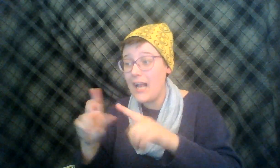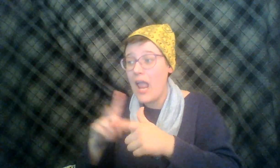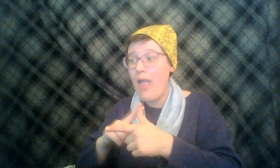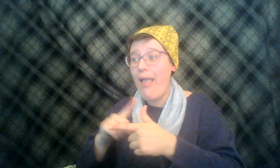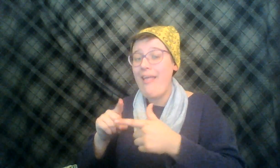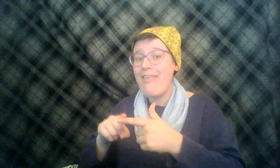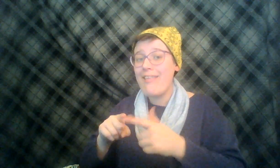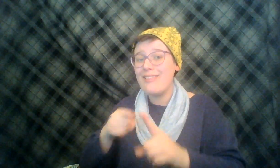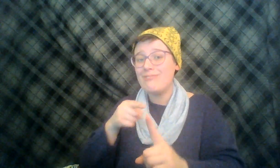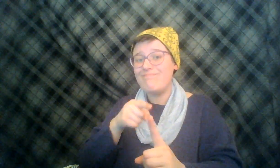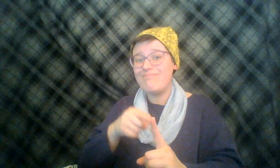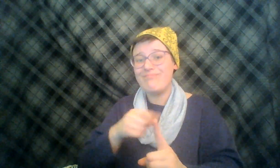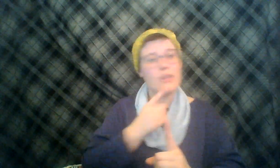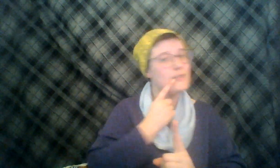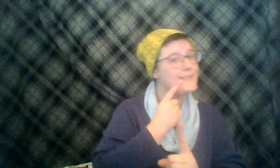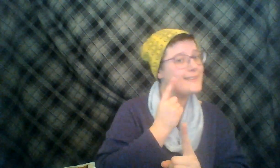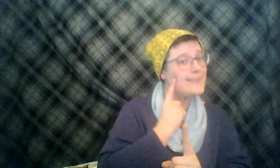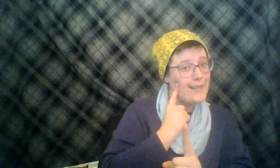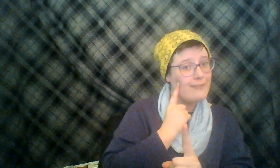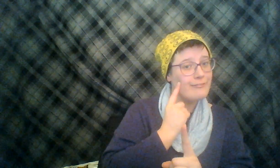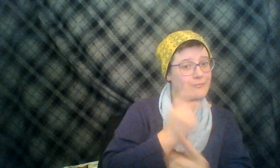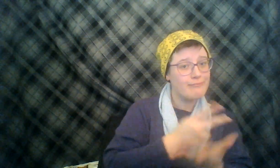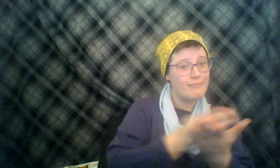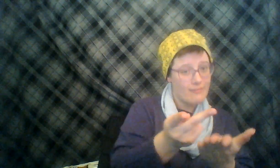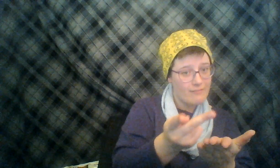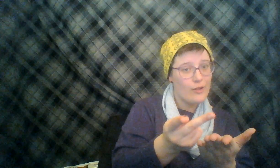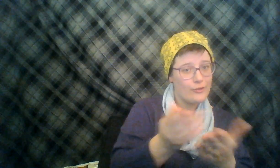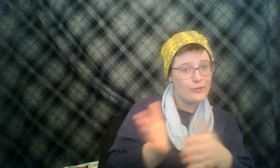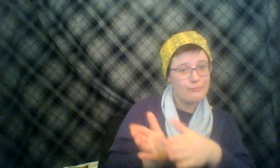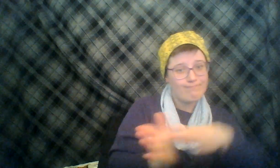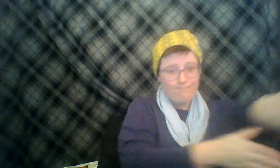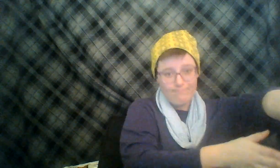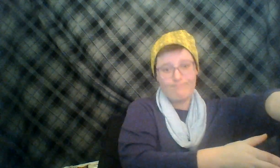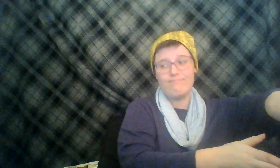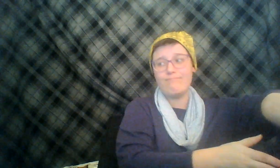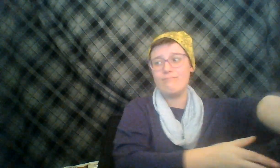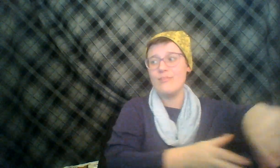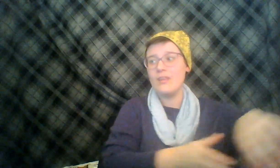then they are deaf, and have therefore failed to conform to the default, hearing status.